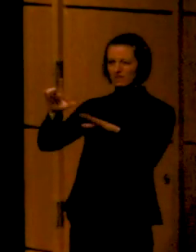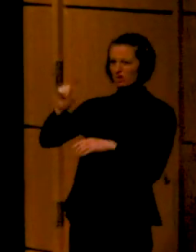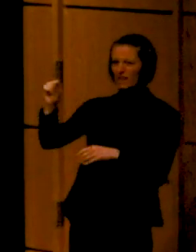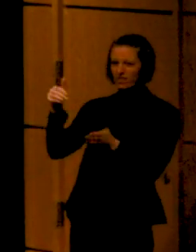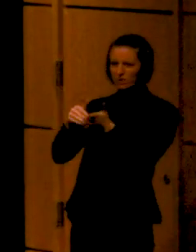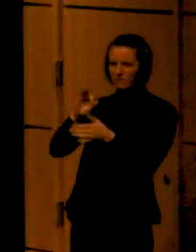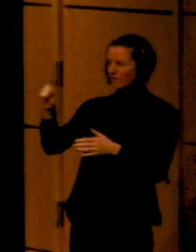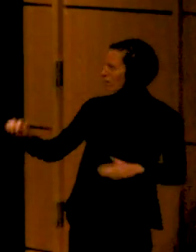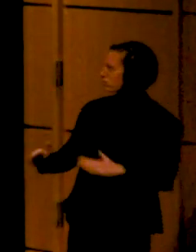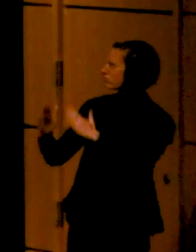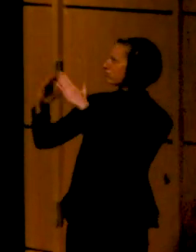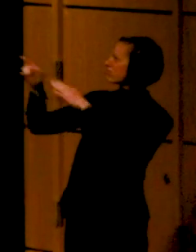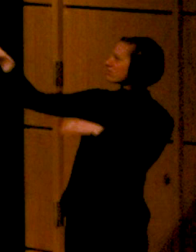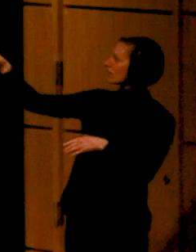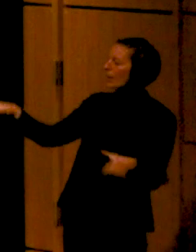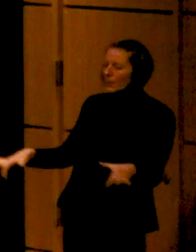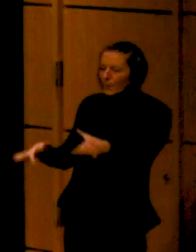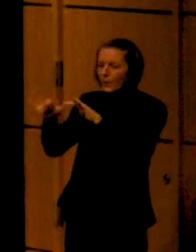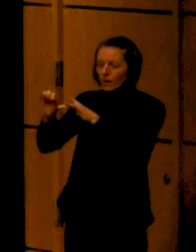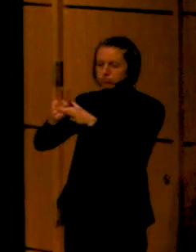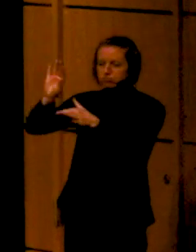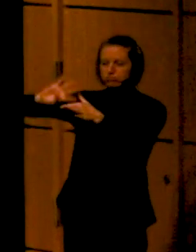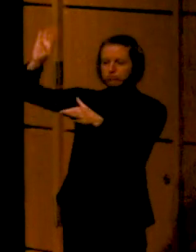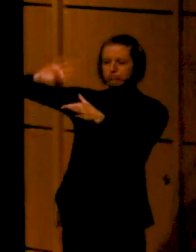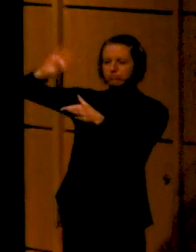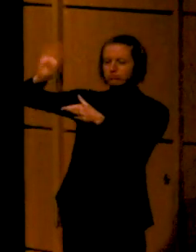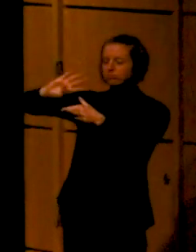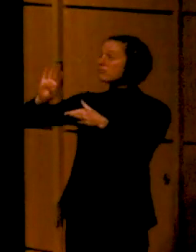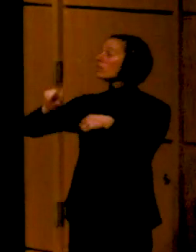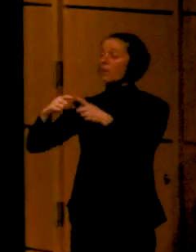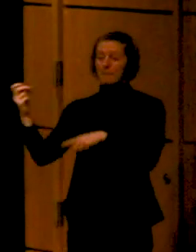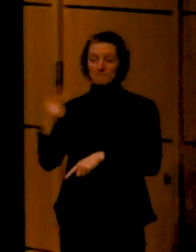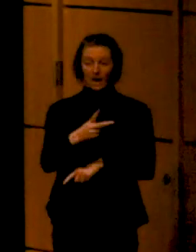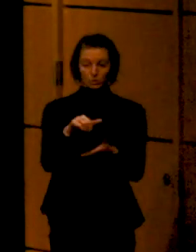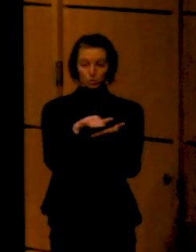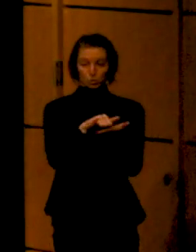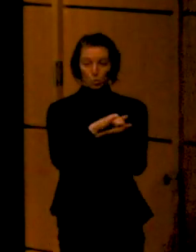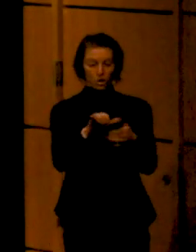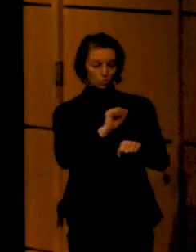forming this great cone. And when he got back to his studio in New York, he painted this work about five feet